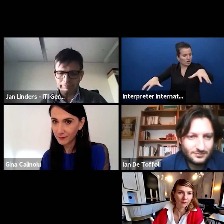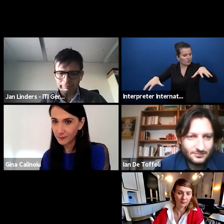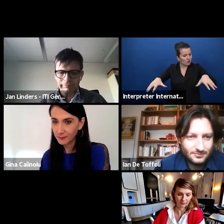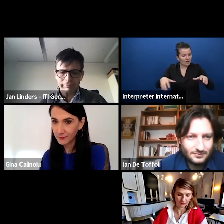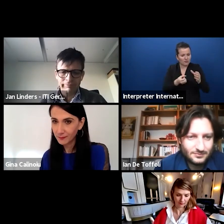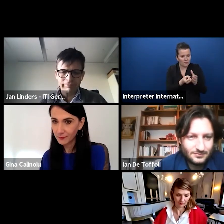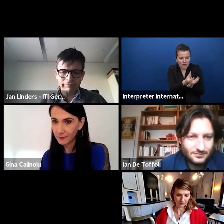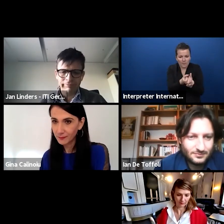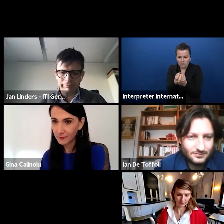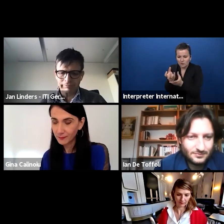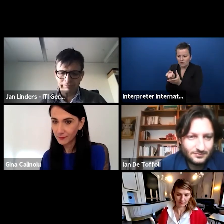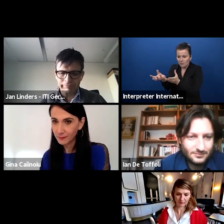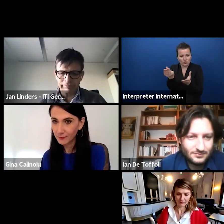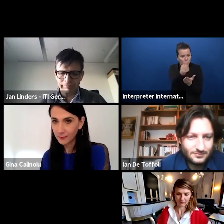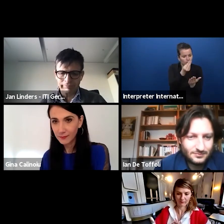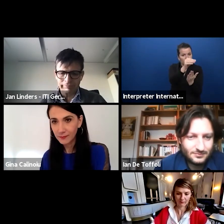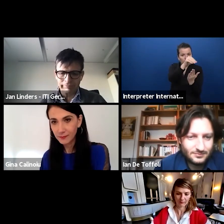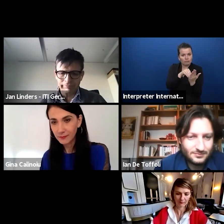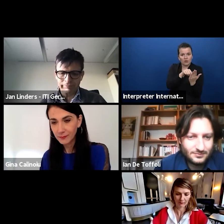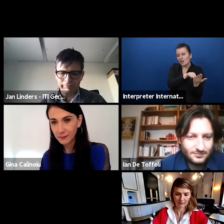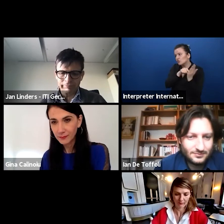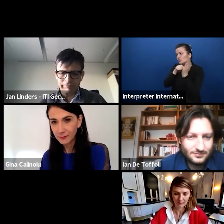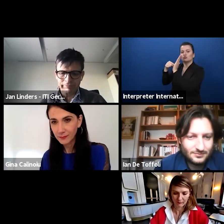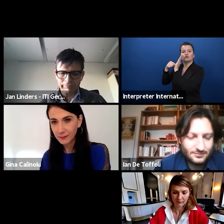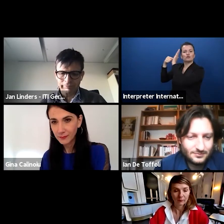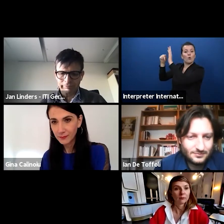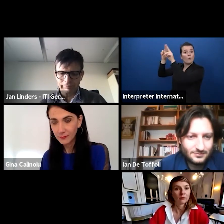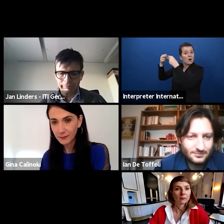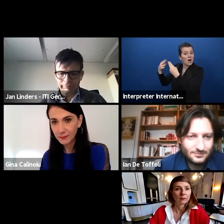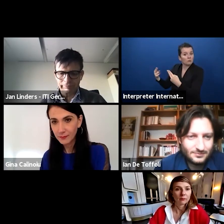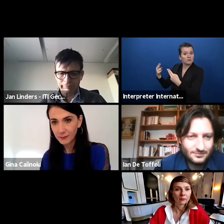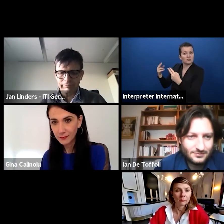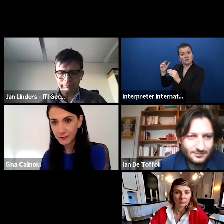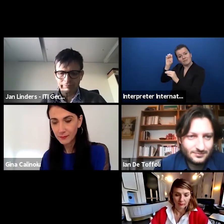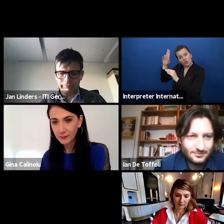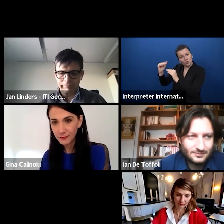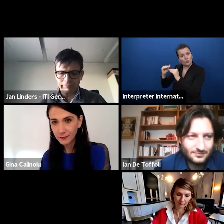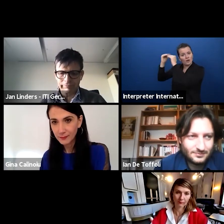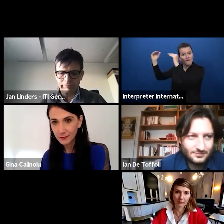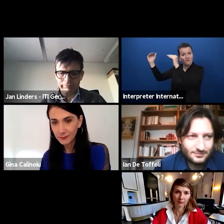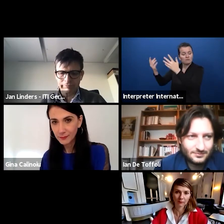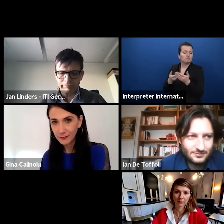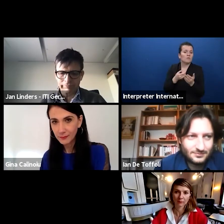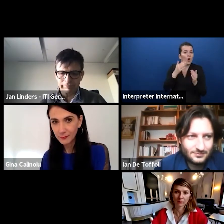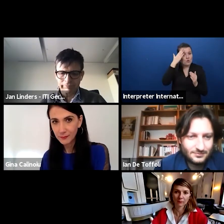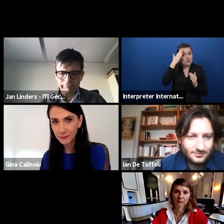indicators would include demographics, economics indicators, social impact, the mental footprint,